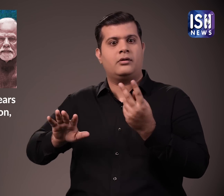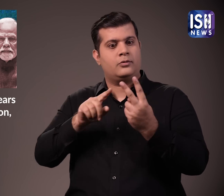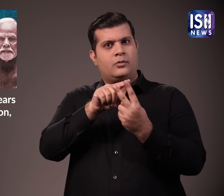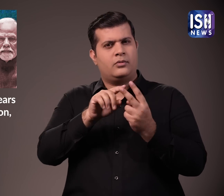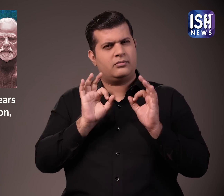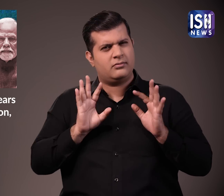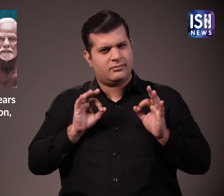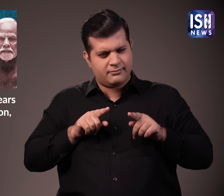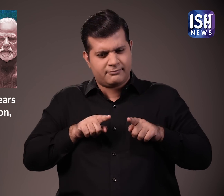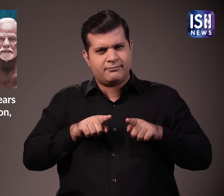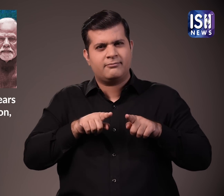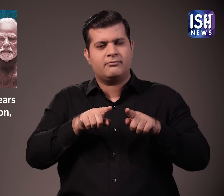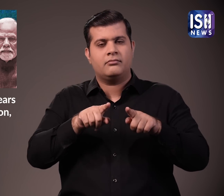The other two were held simultaneously.